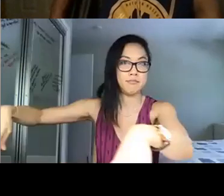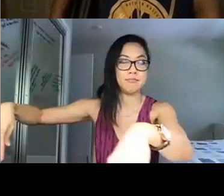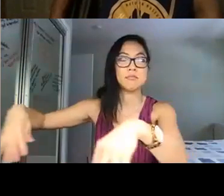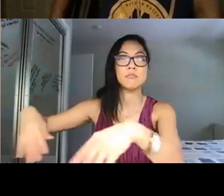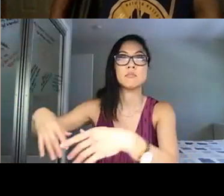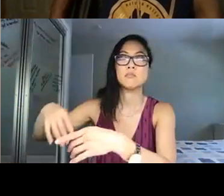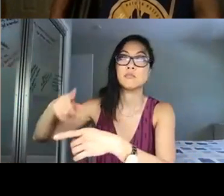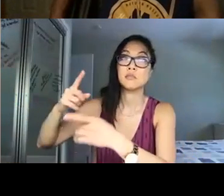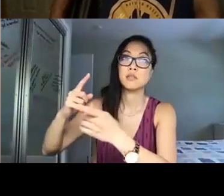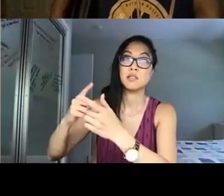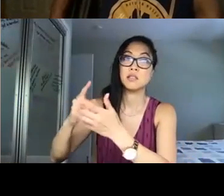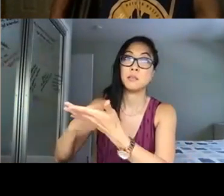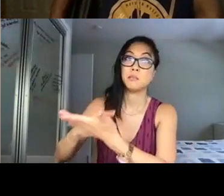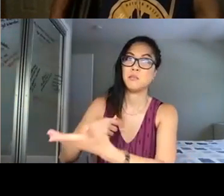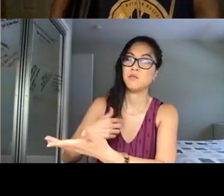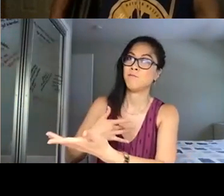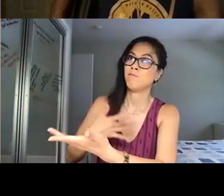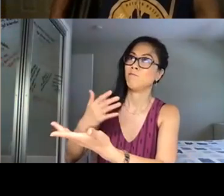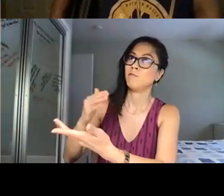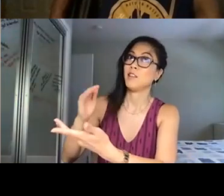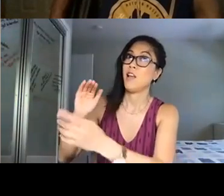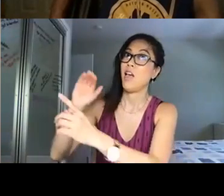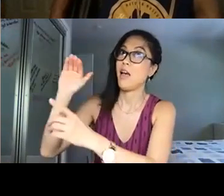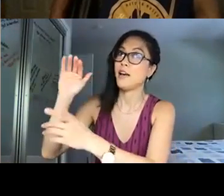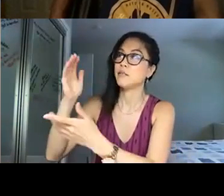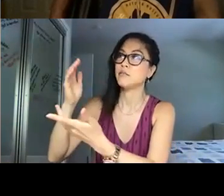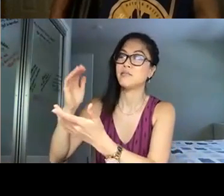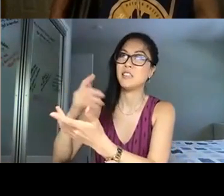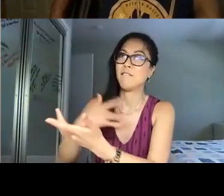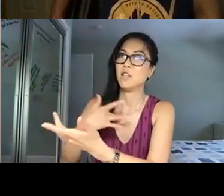them and this is the time to do that to all my friends